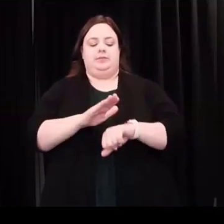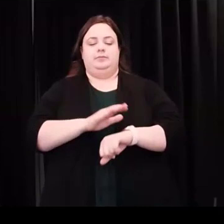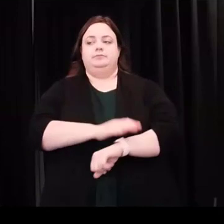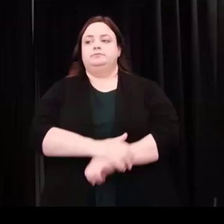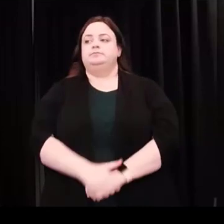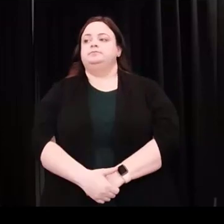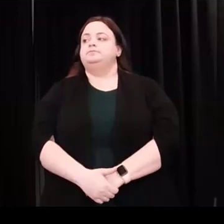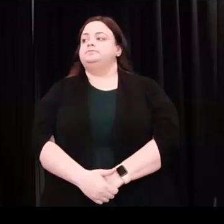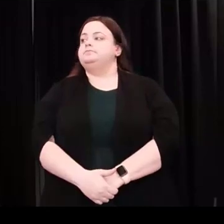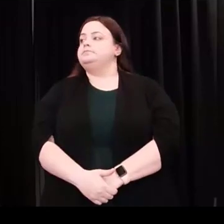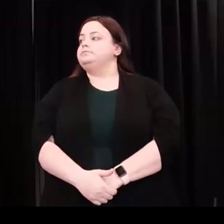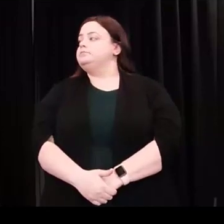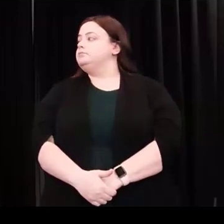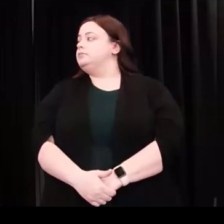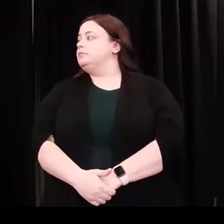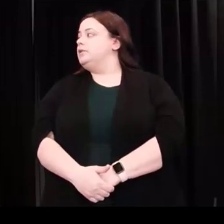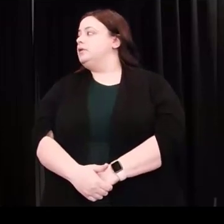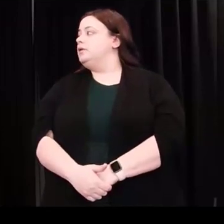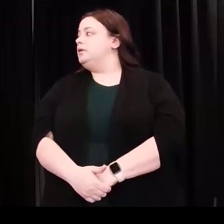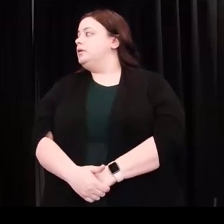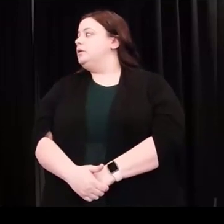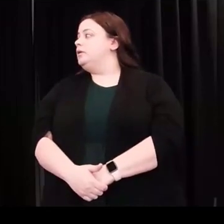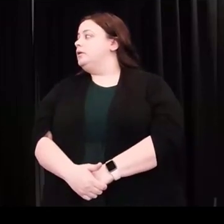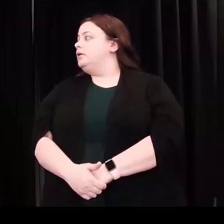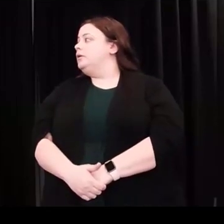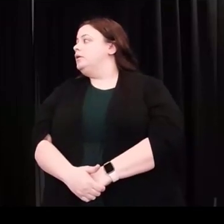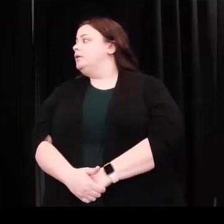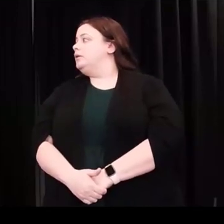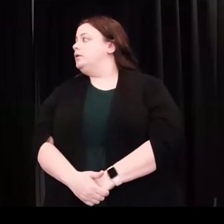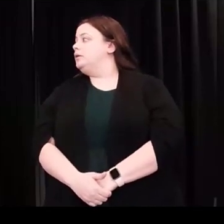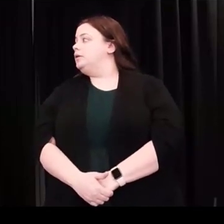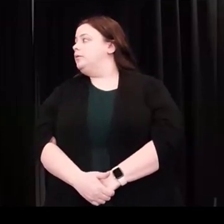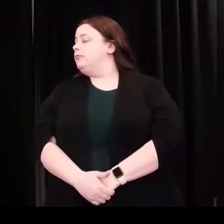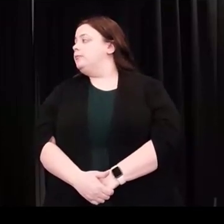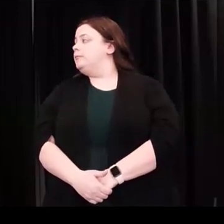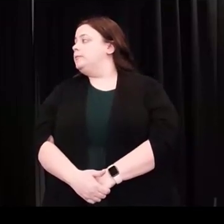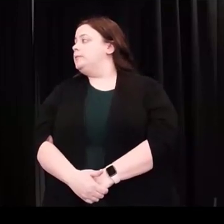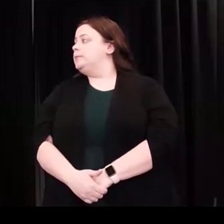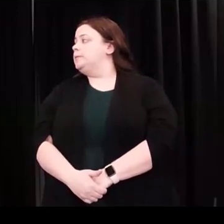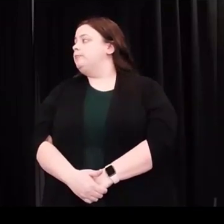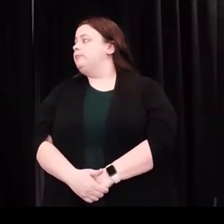I think part, too, is if they're new to the disability, they're,